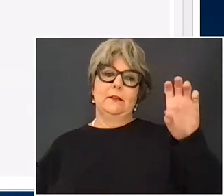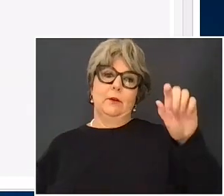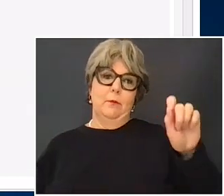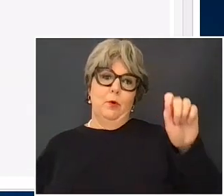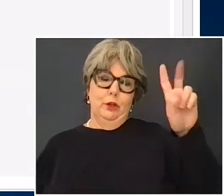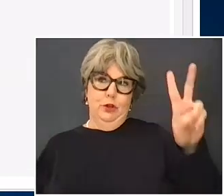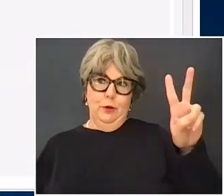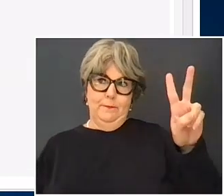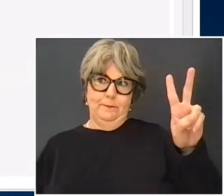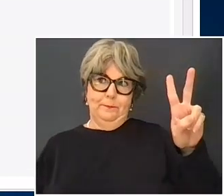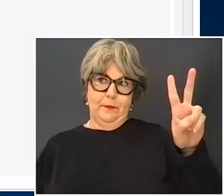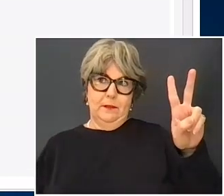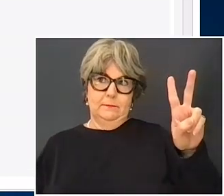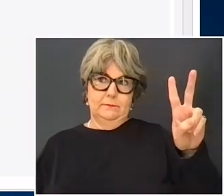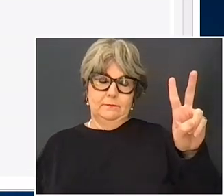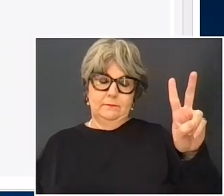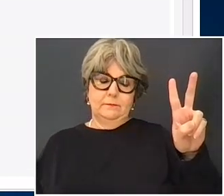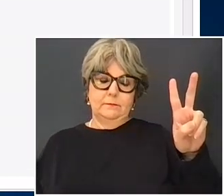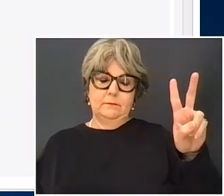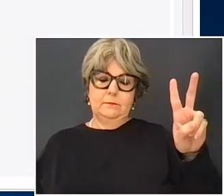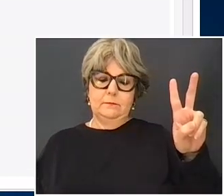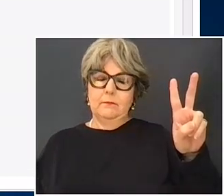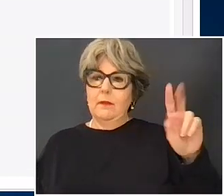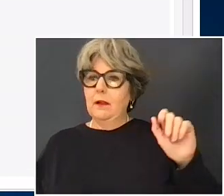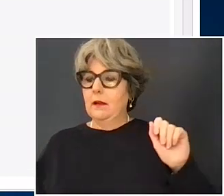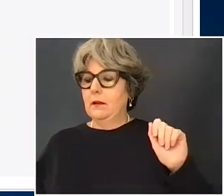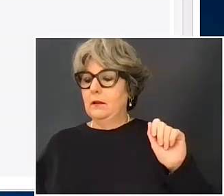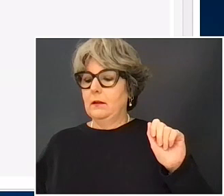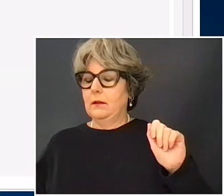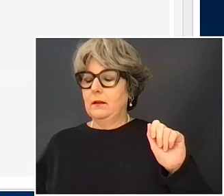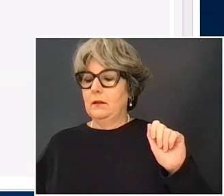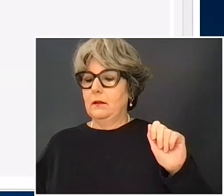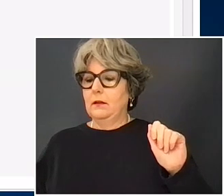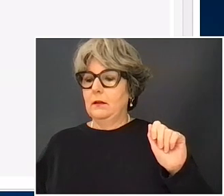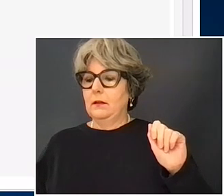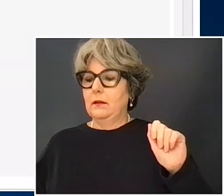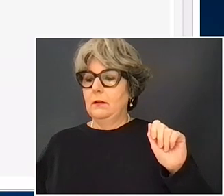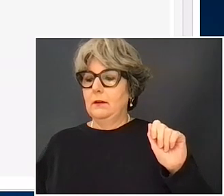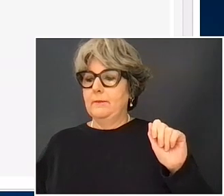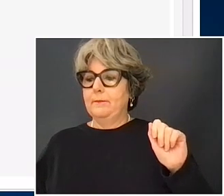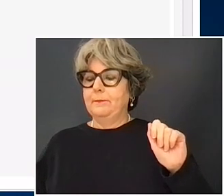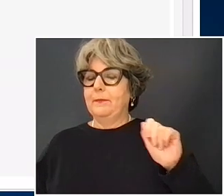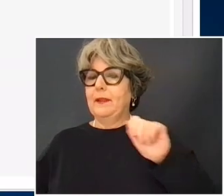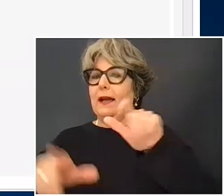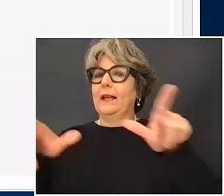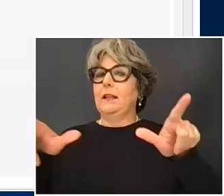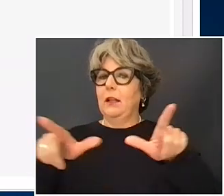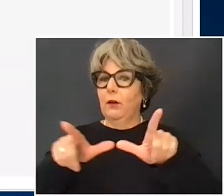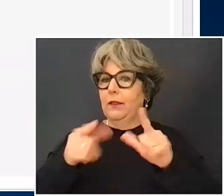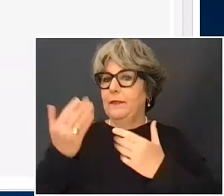referring to a location at which the institution offers at least 50% of a